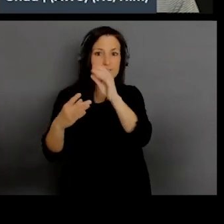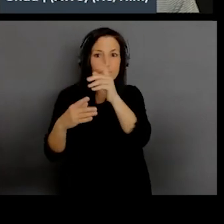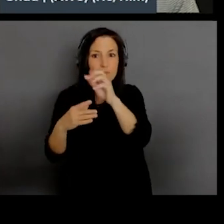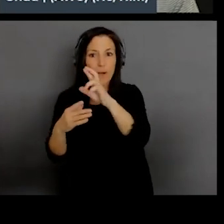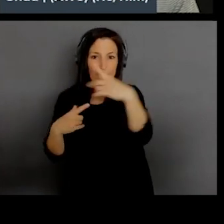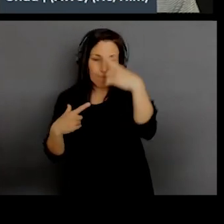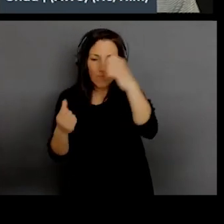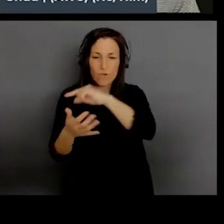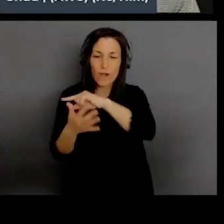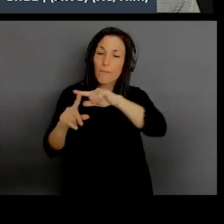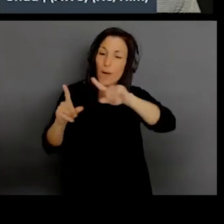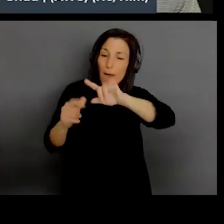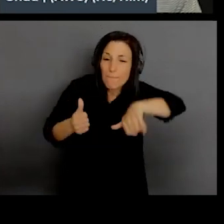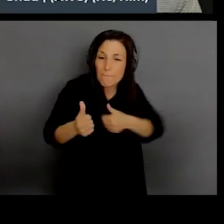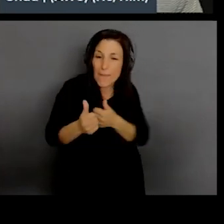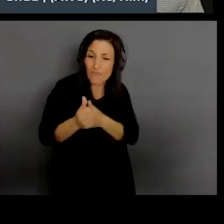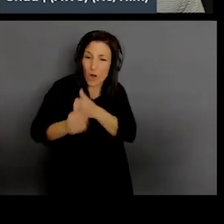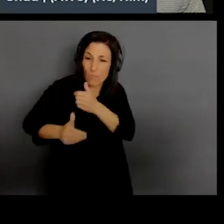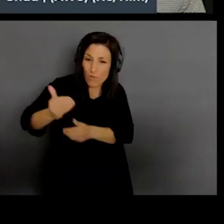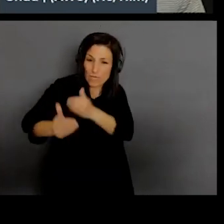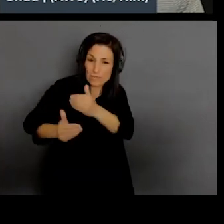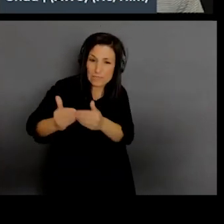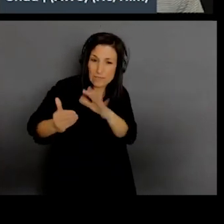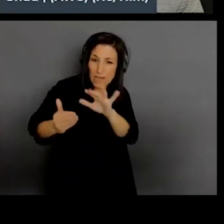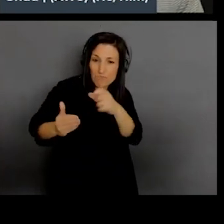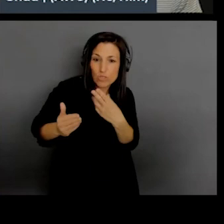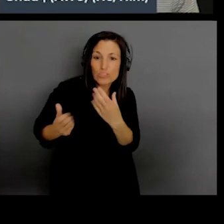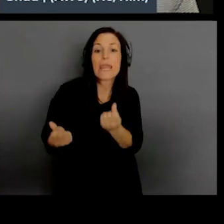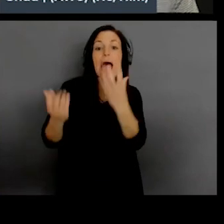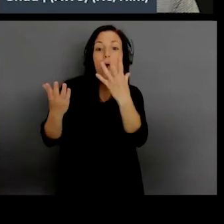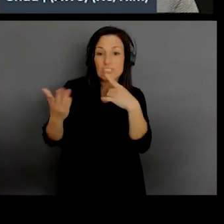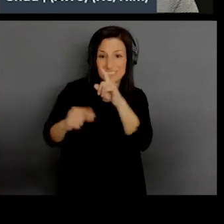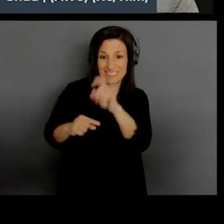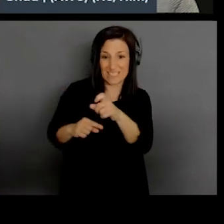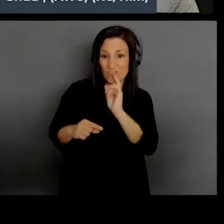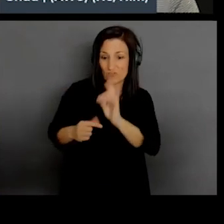and how much is needed to support those processes.